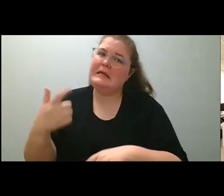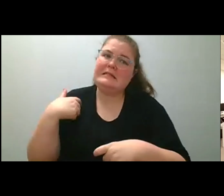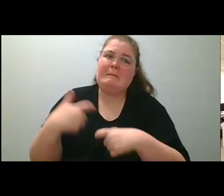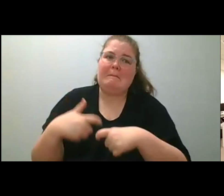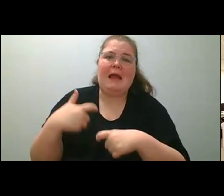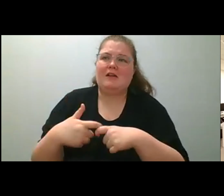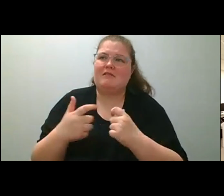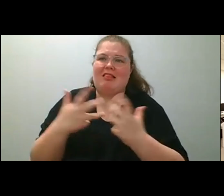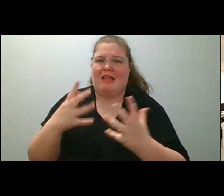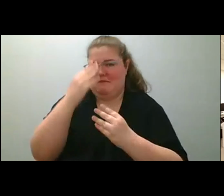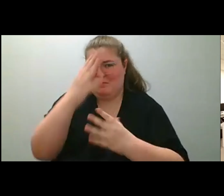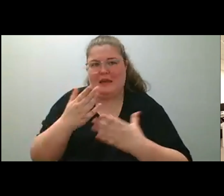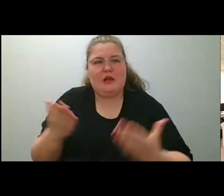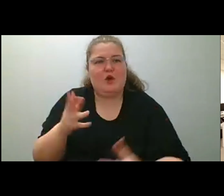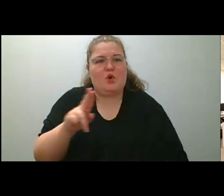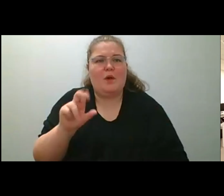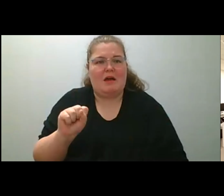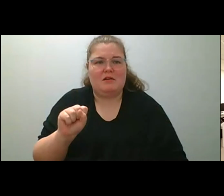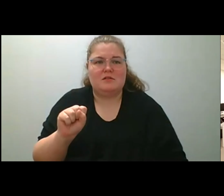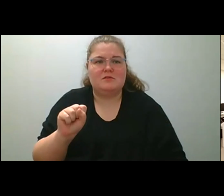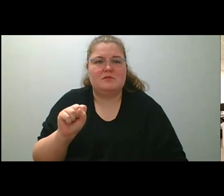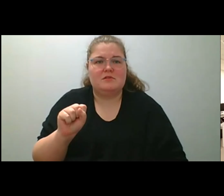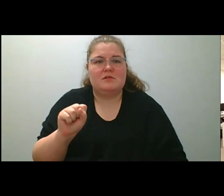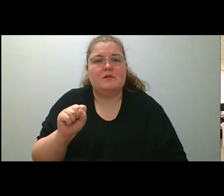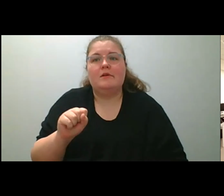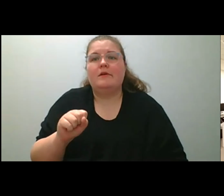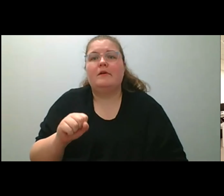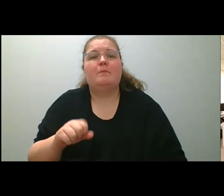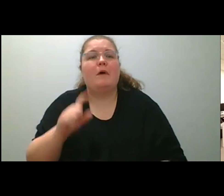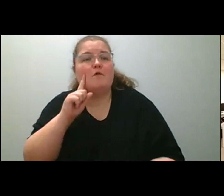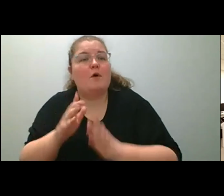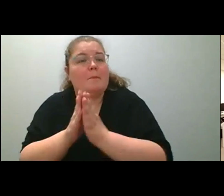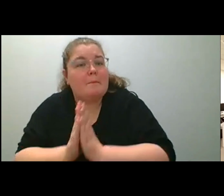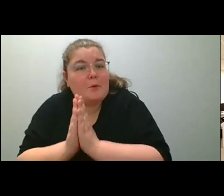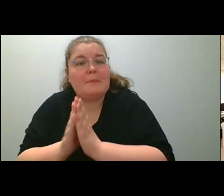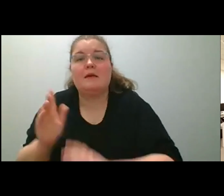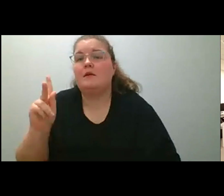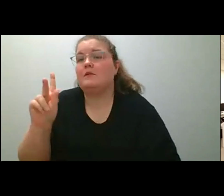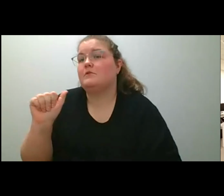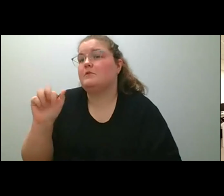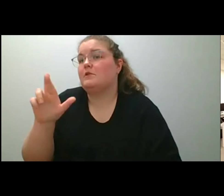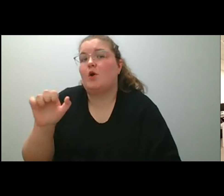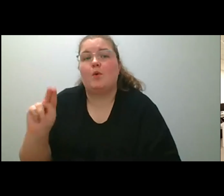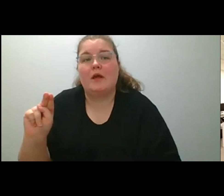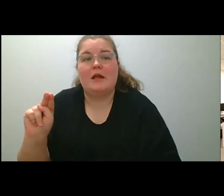because it is such a predominant language, but when it comes to Burmese and Karen, there just aren't as many resources.